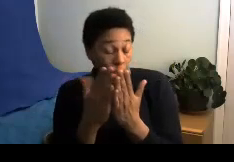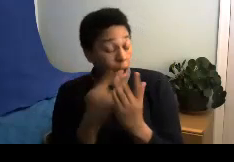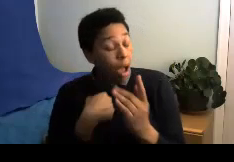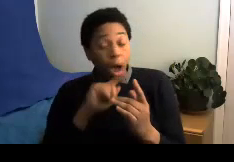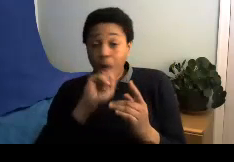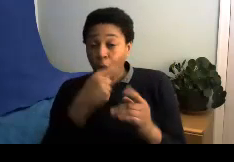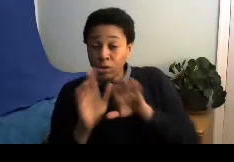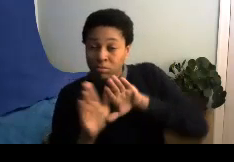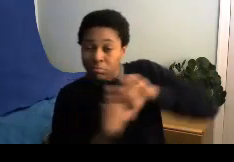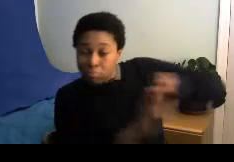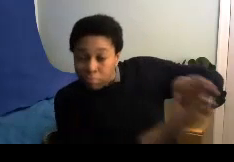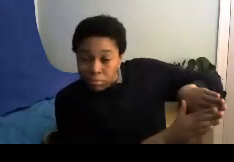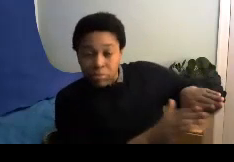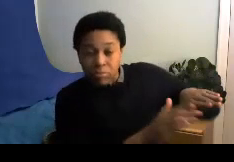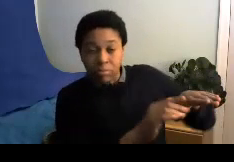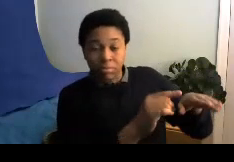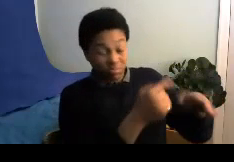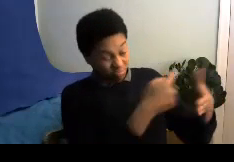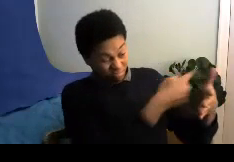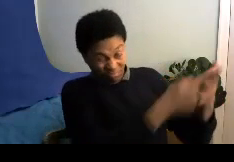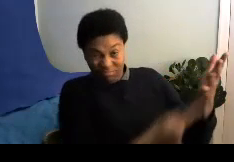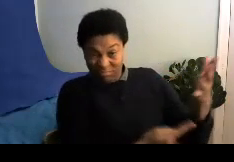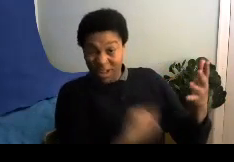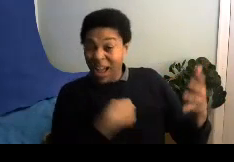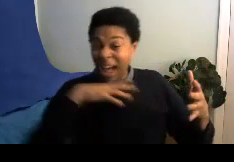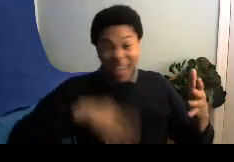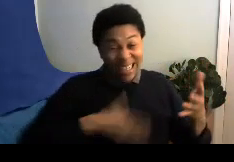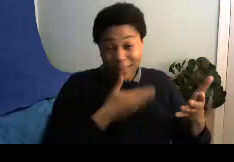but I really just had to deal with this material first before